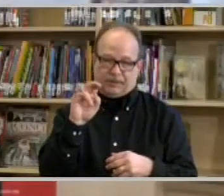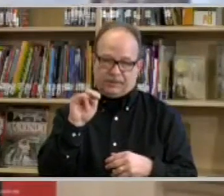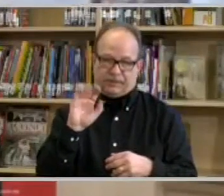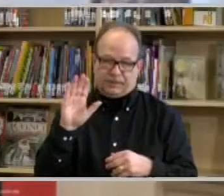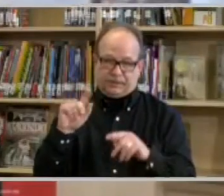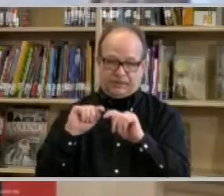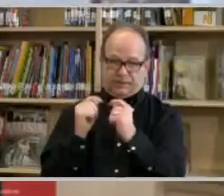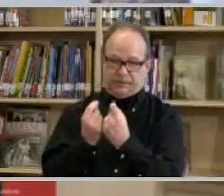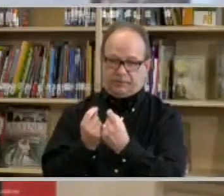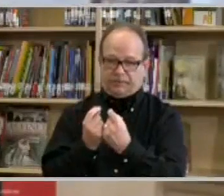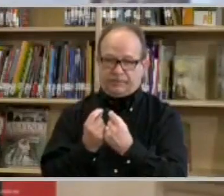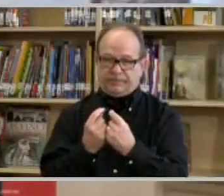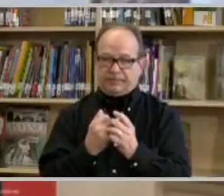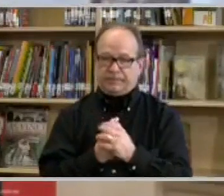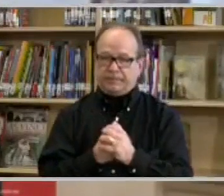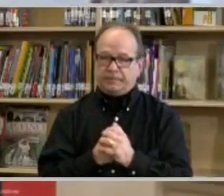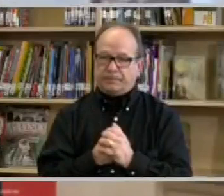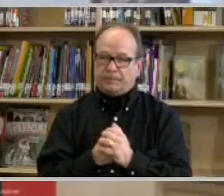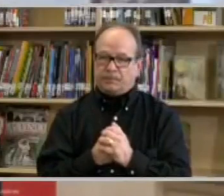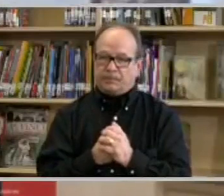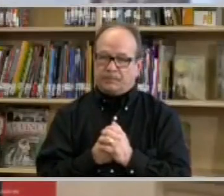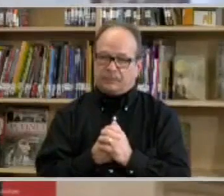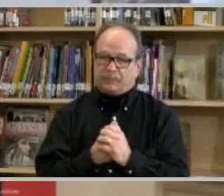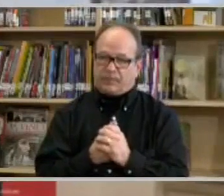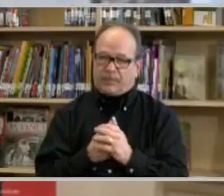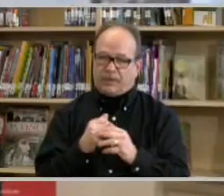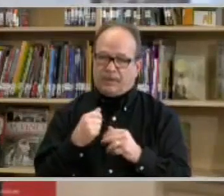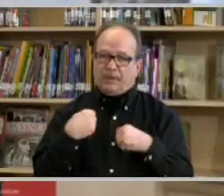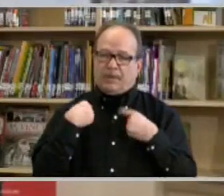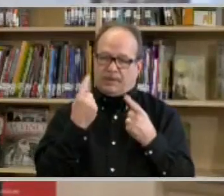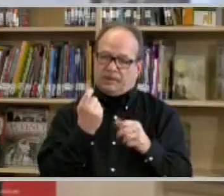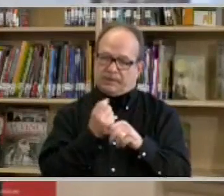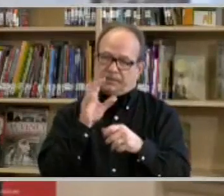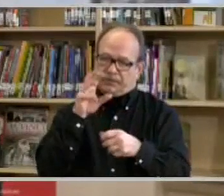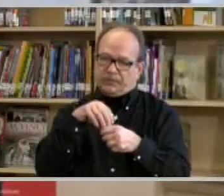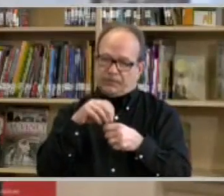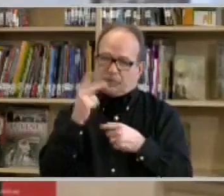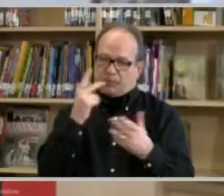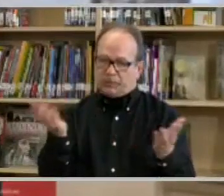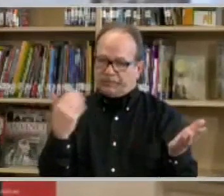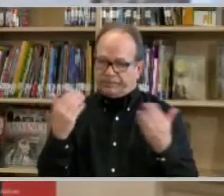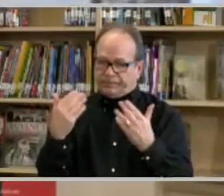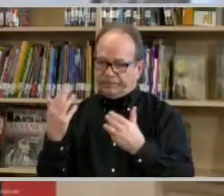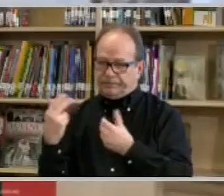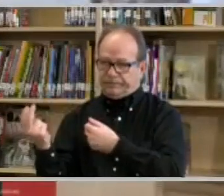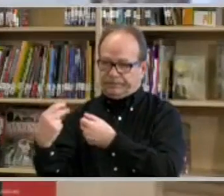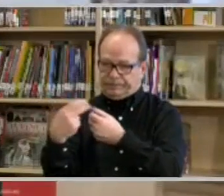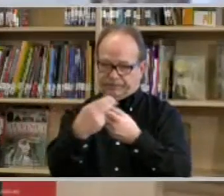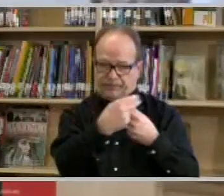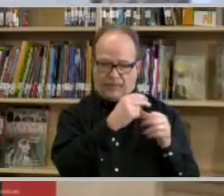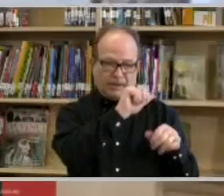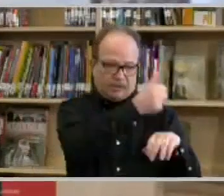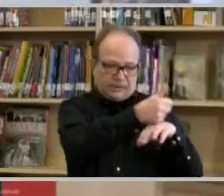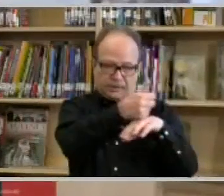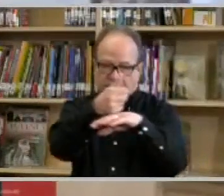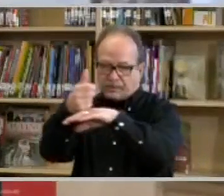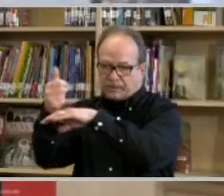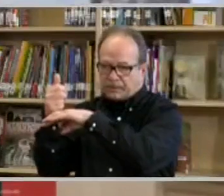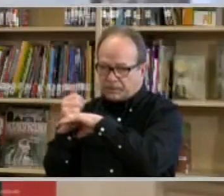DONOHUE, AND KEVIN AND HIS TEAM, DEPUTY MAYOR DONOHUE AND HIS TEAM HAVE BEEN ENGAGING.